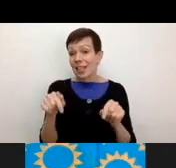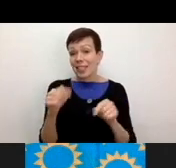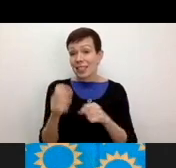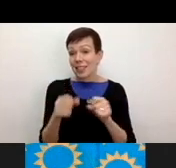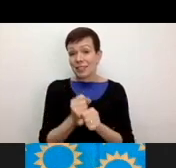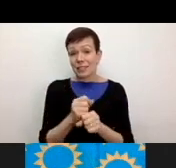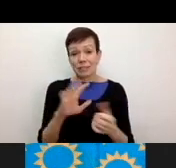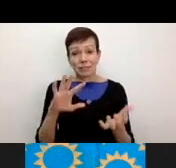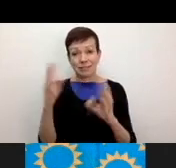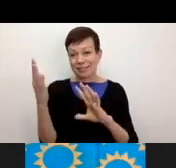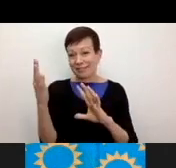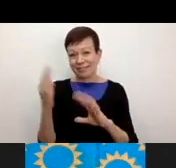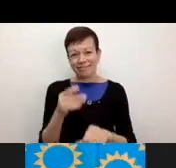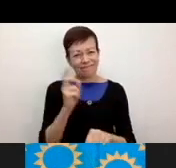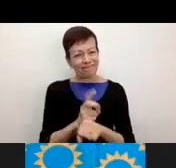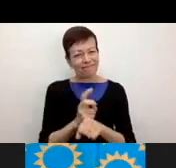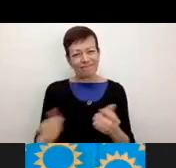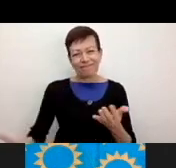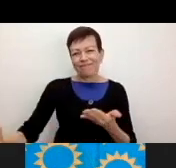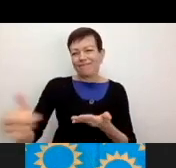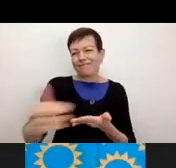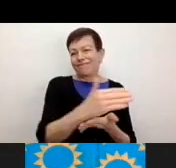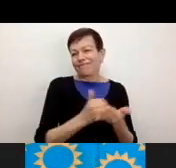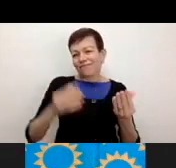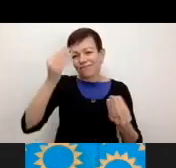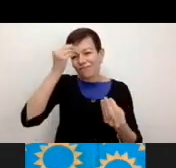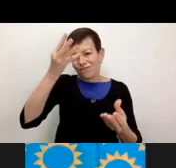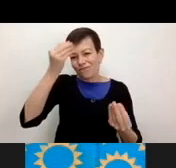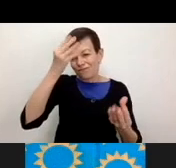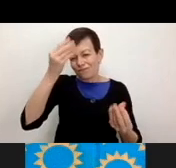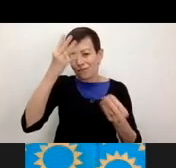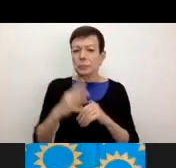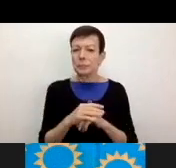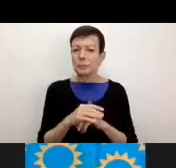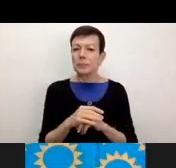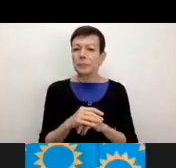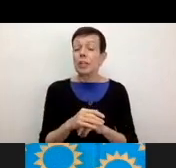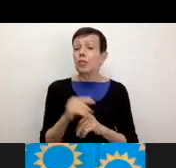able to collect that information. So we're not going to be immediately running that again.